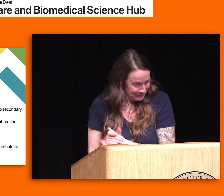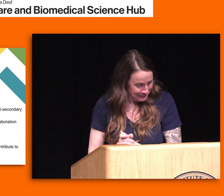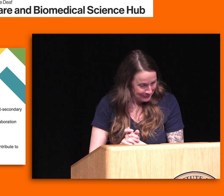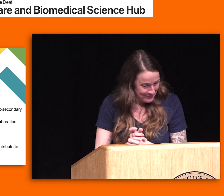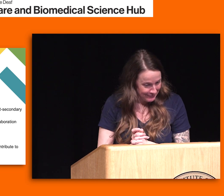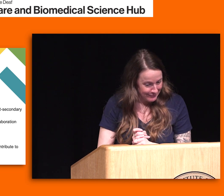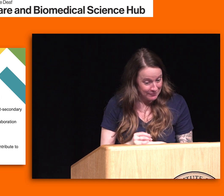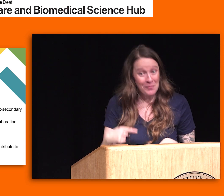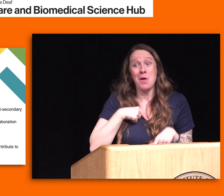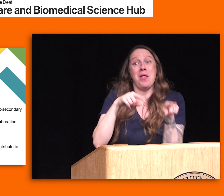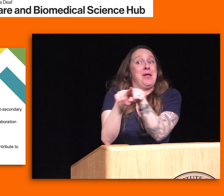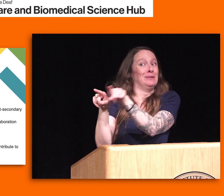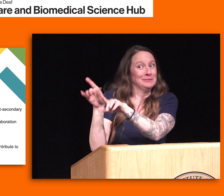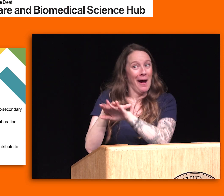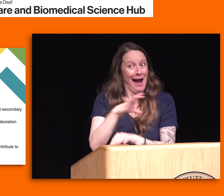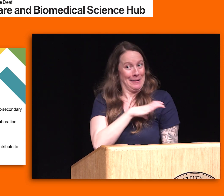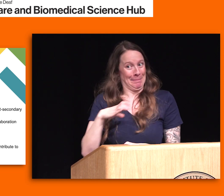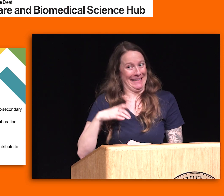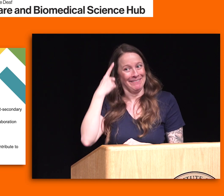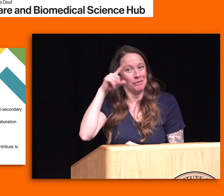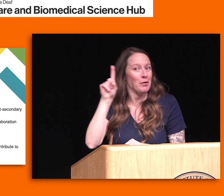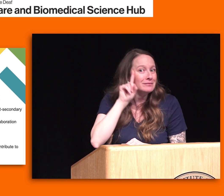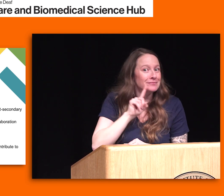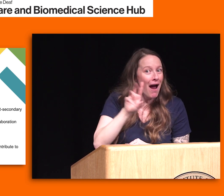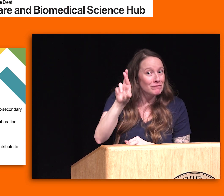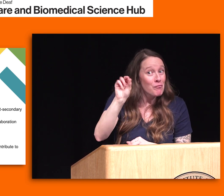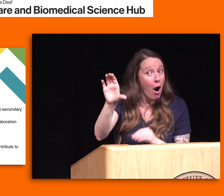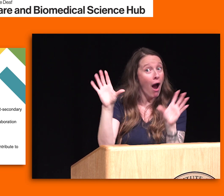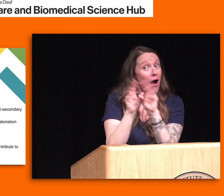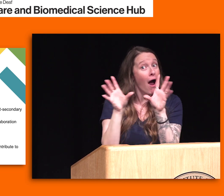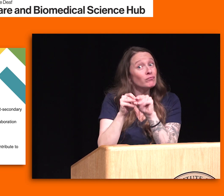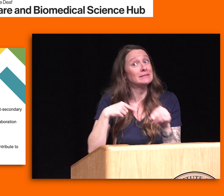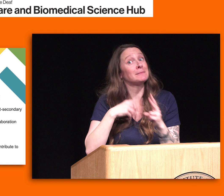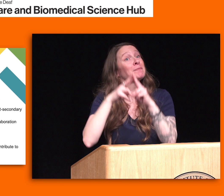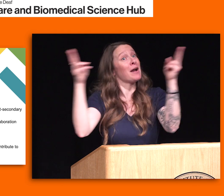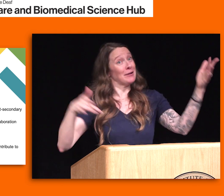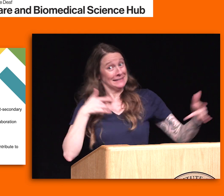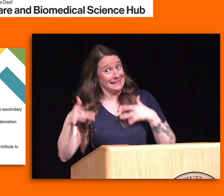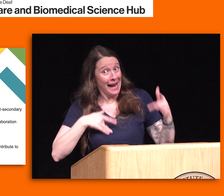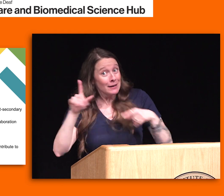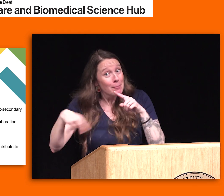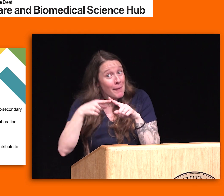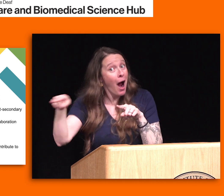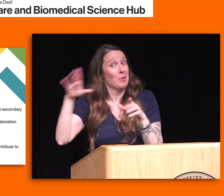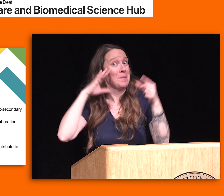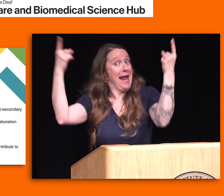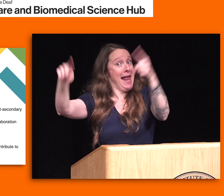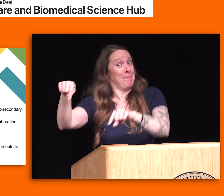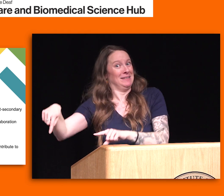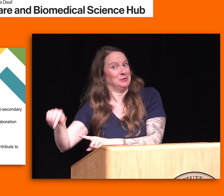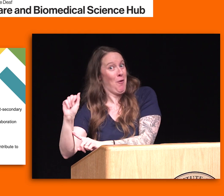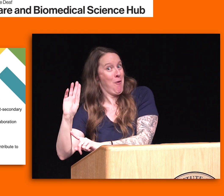and through the Alumni program. And I'm also on a committee for the DEAF-ROC conference. I'm very, very excited about it.